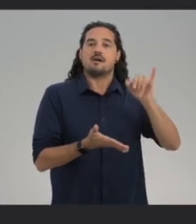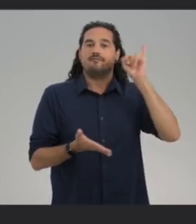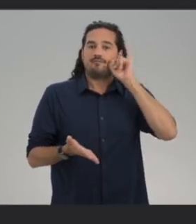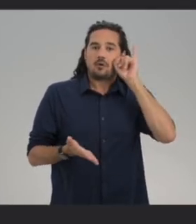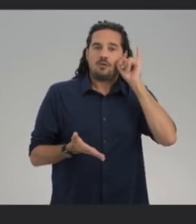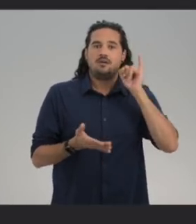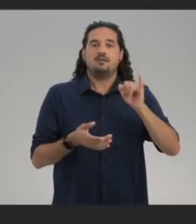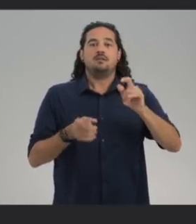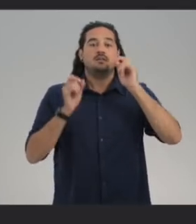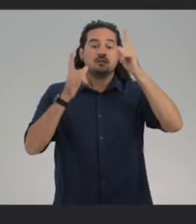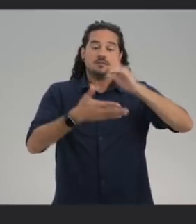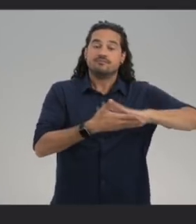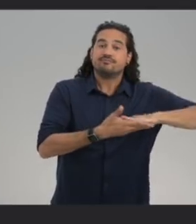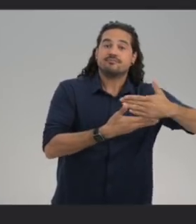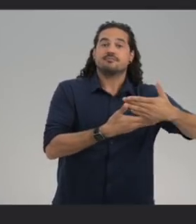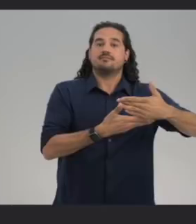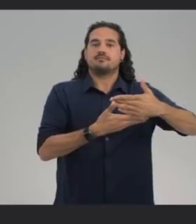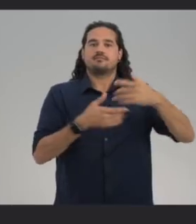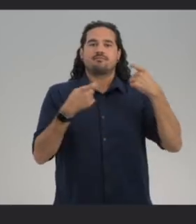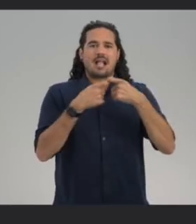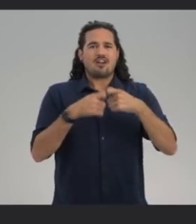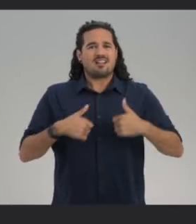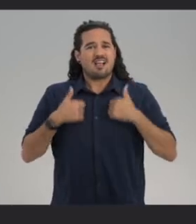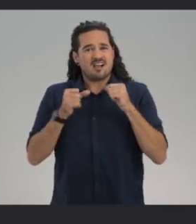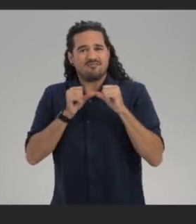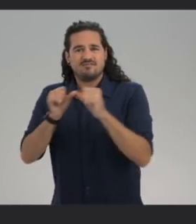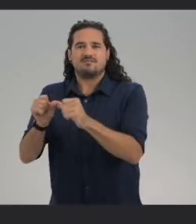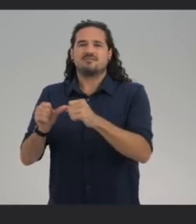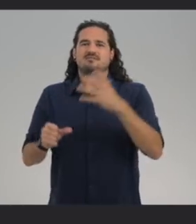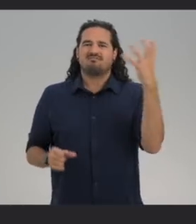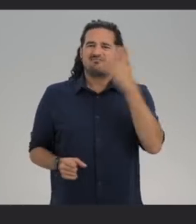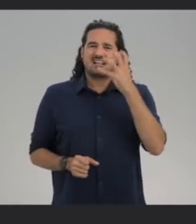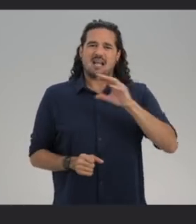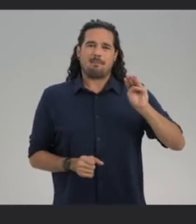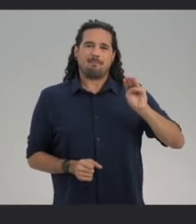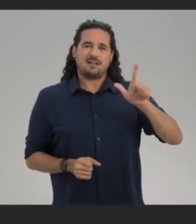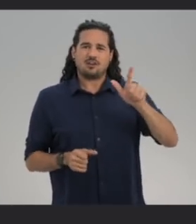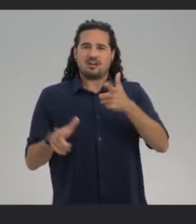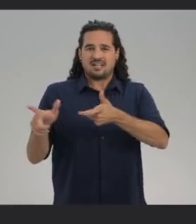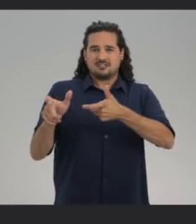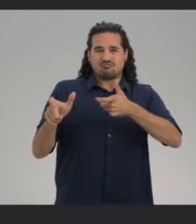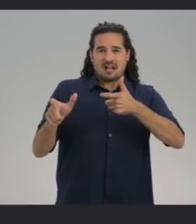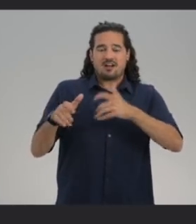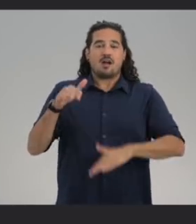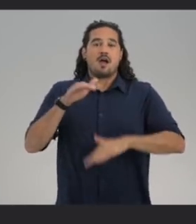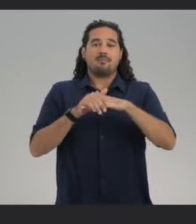like instant wake, long battery life, incredible ML acceleration that's up to 15 times faster,